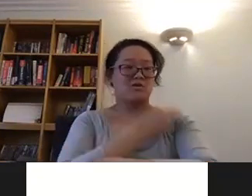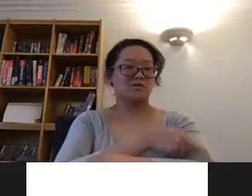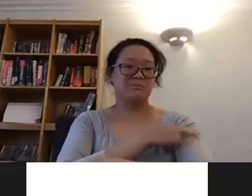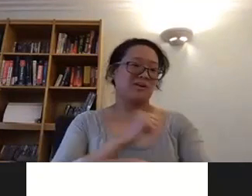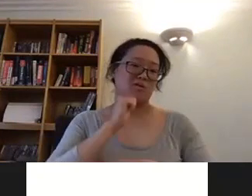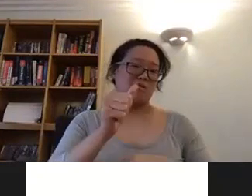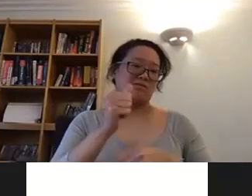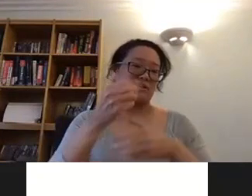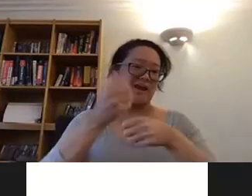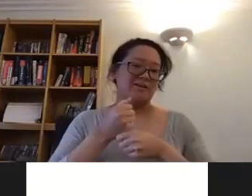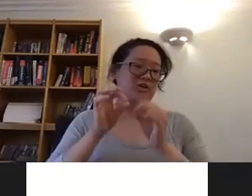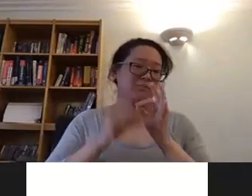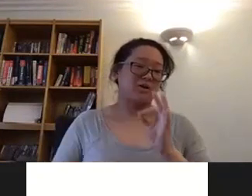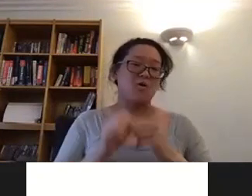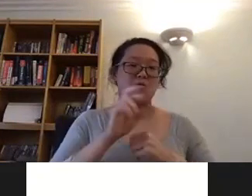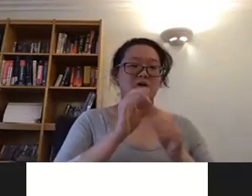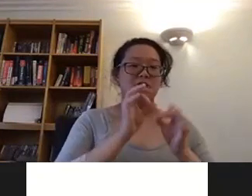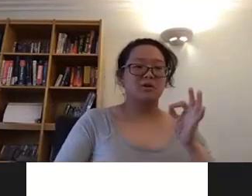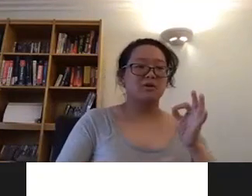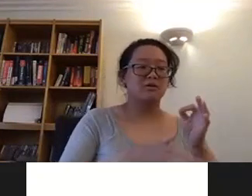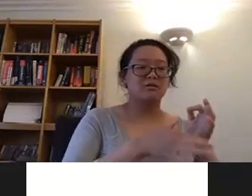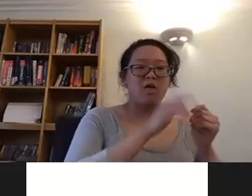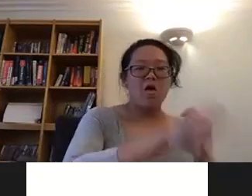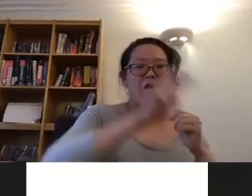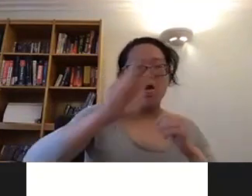I know Deaf people that have already gone to the emergency room and there have